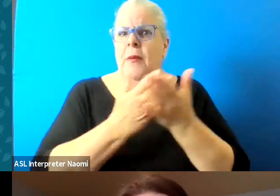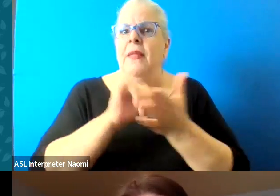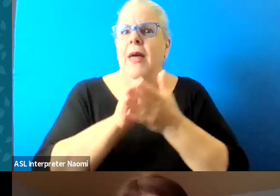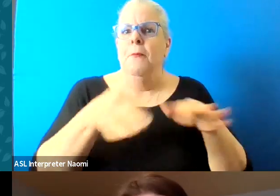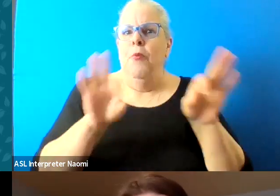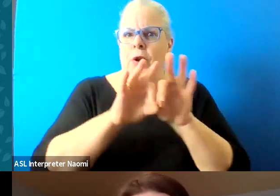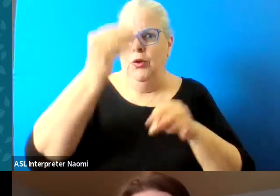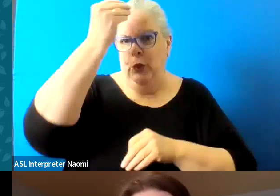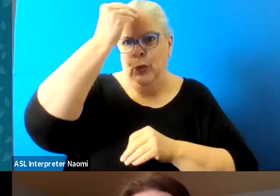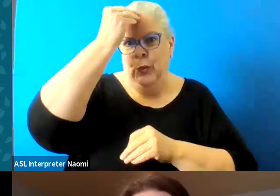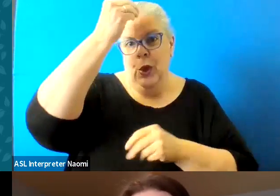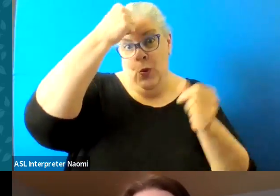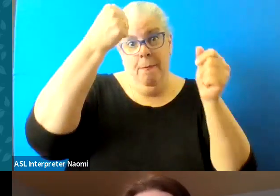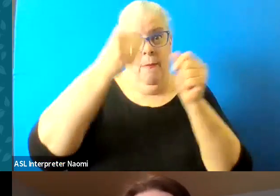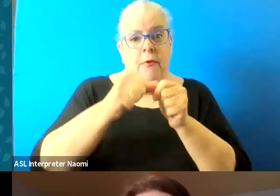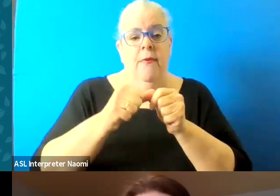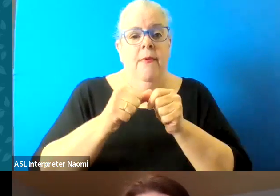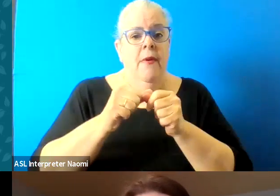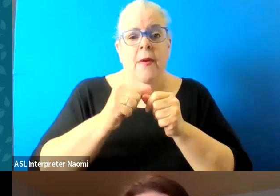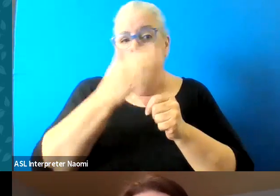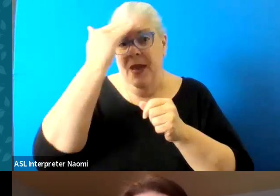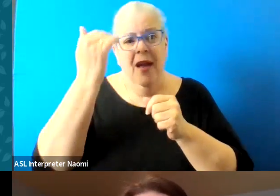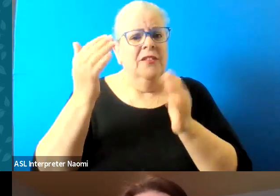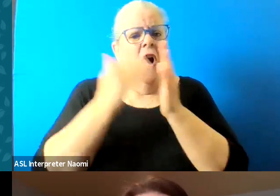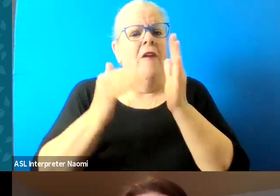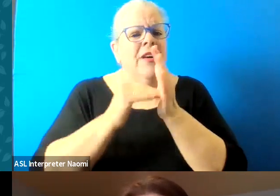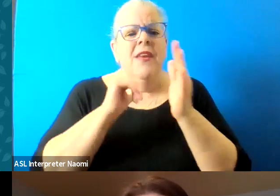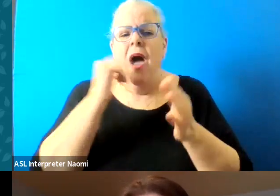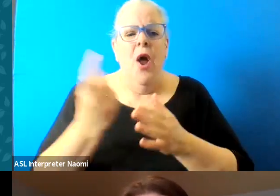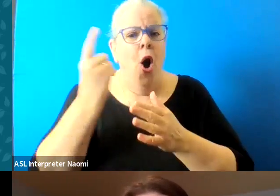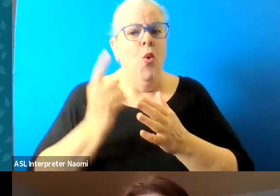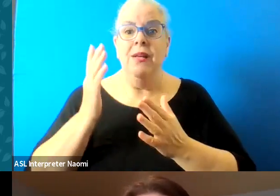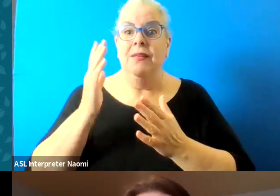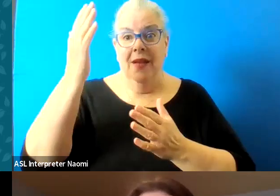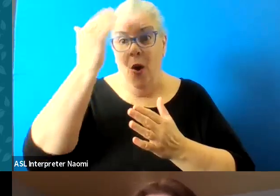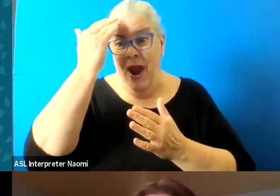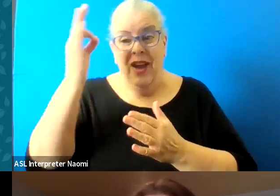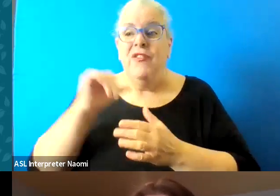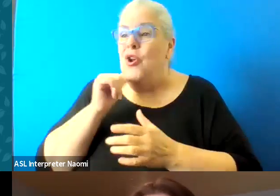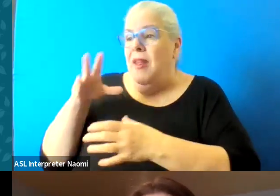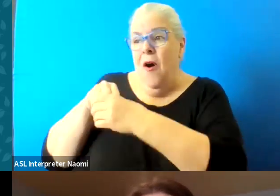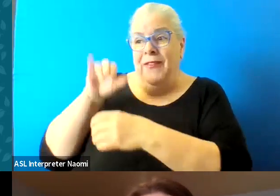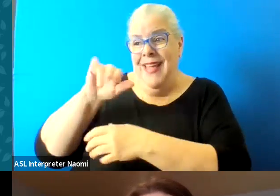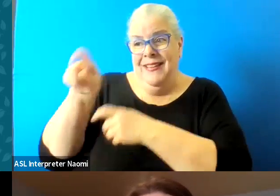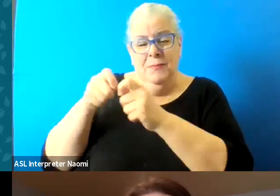because we aren't always aware, you know, if you're not a part of this specific community it's not always at the forefront of your mind.